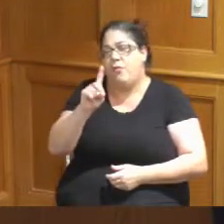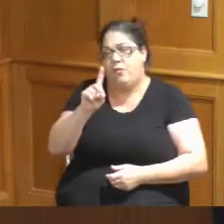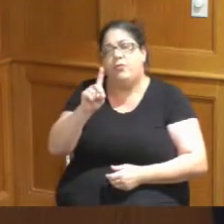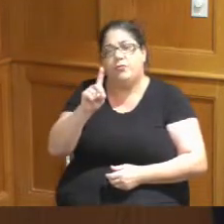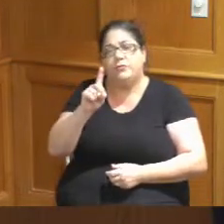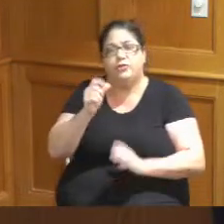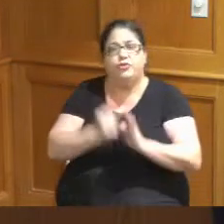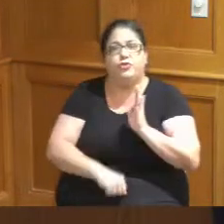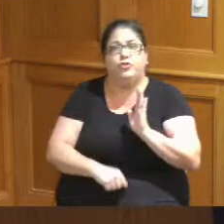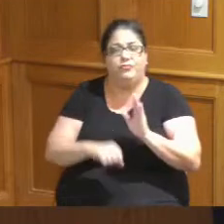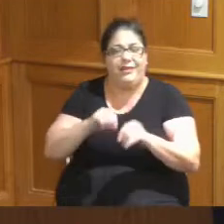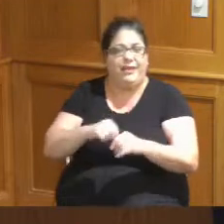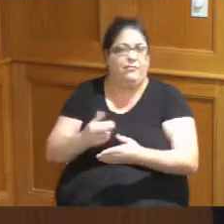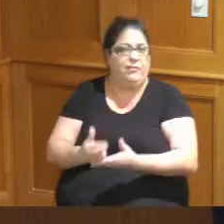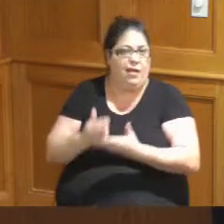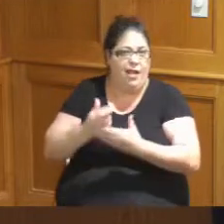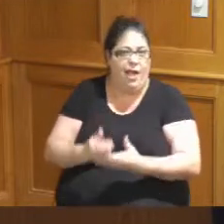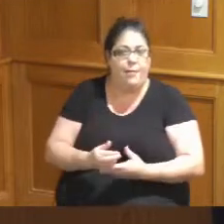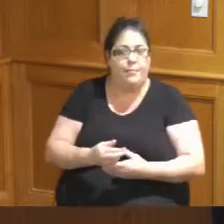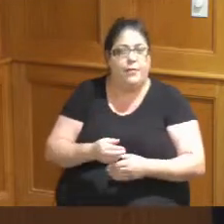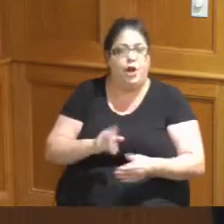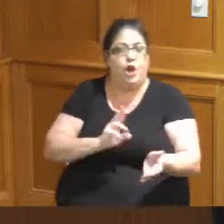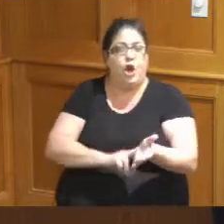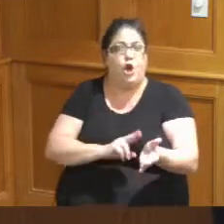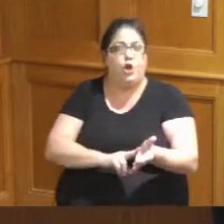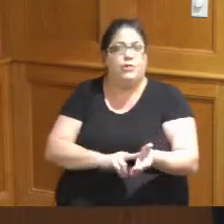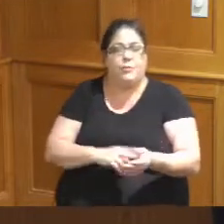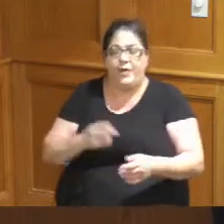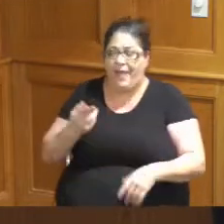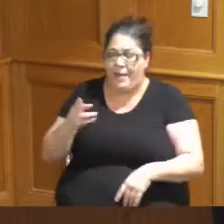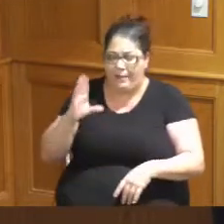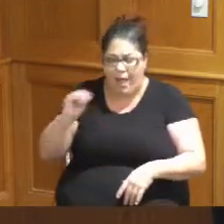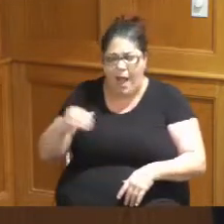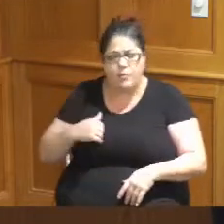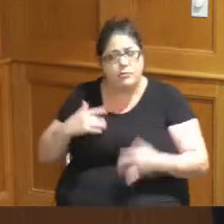and the nurse he was kind of getting down and nurse came and you can do it and they said he